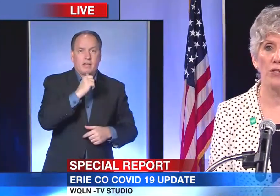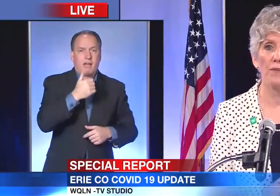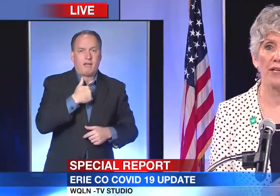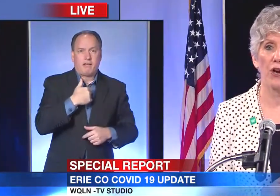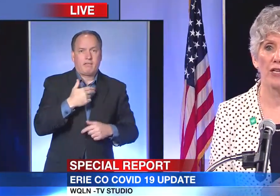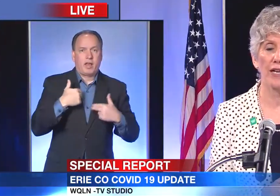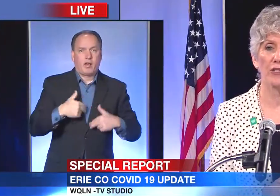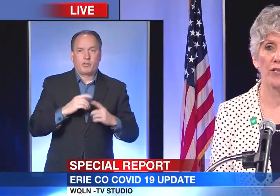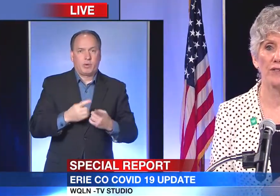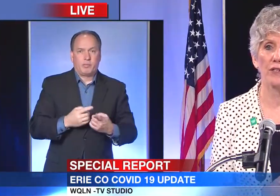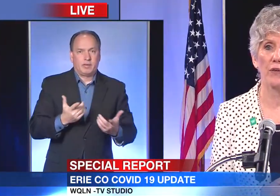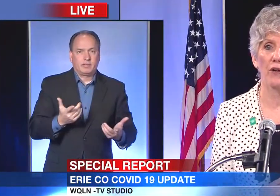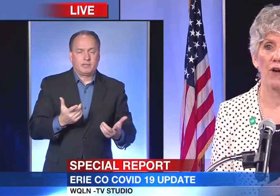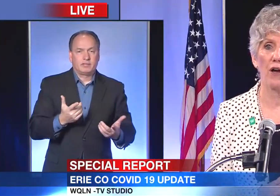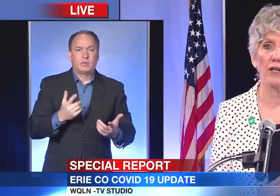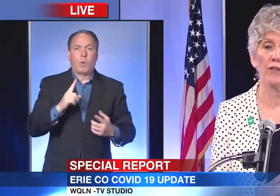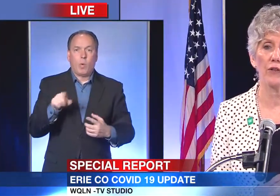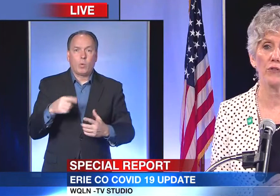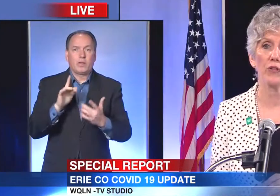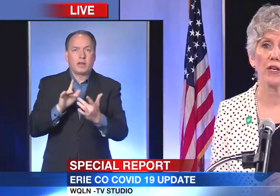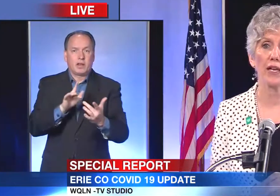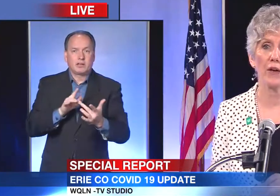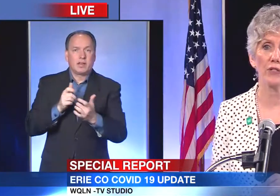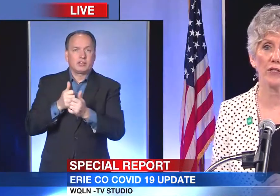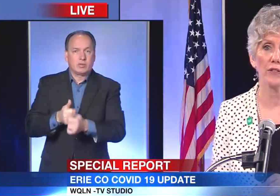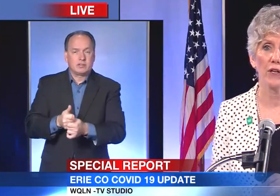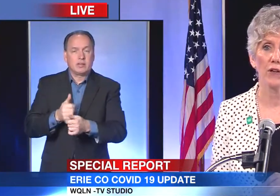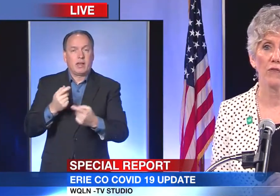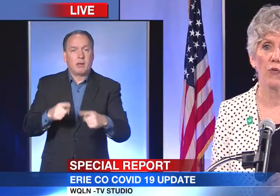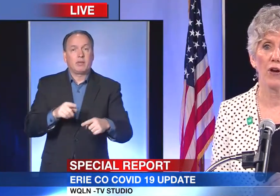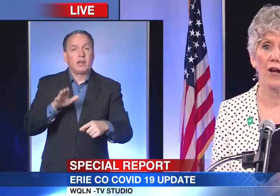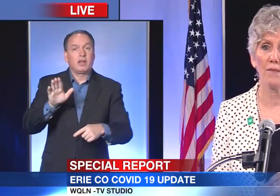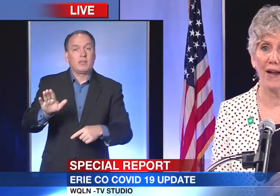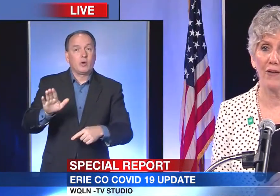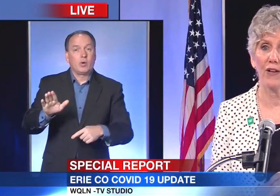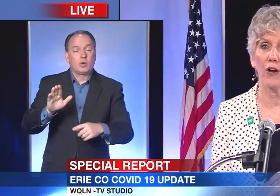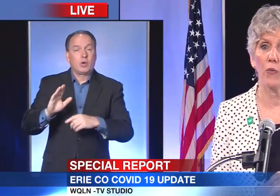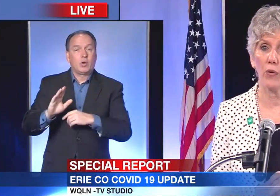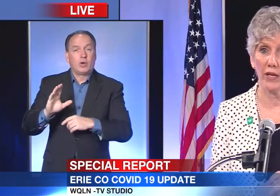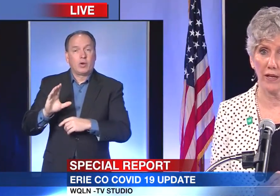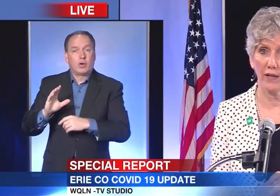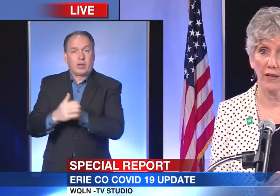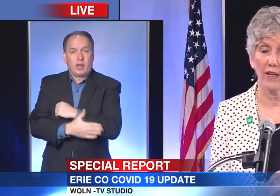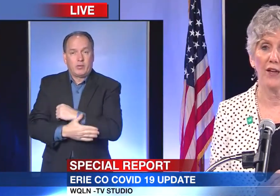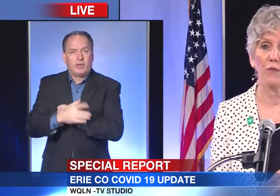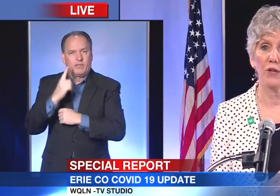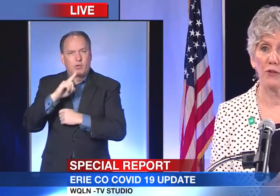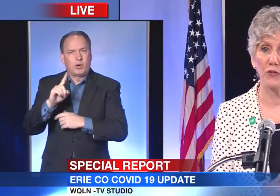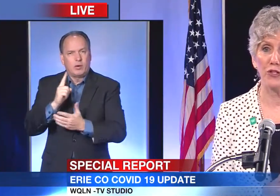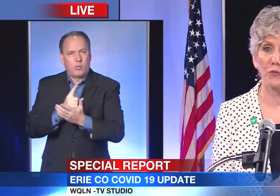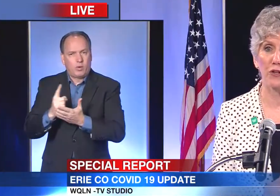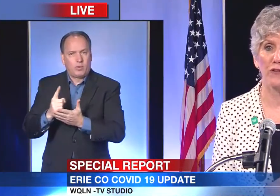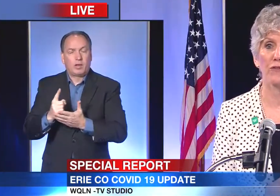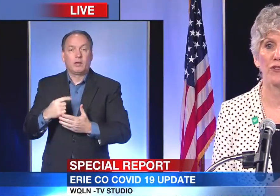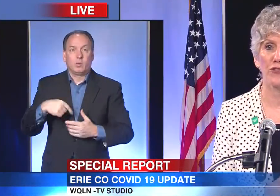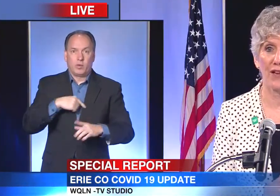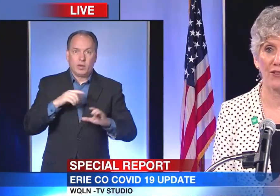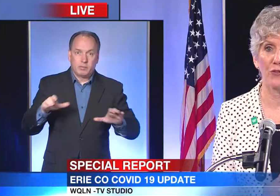YELLOW, NOT A SINGLE ONE OF THEM HAVE A HEALTH DEPARTMENT, AND THERE'S ONLY BEEN CONTACT TRACING GOING ON IN THOSE